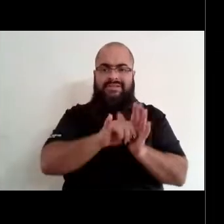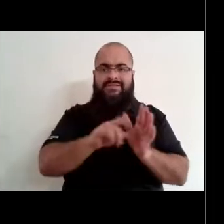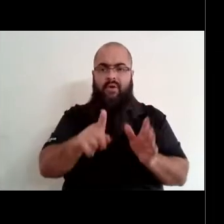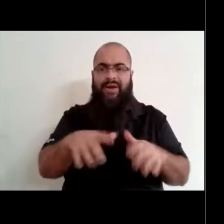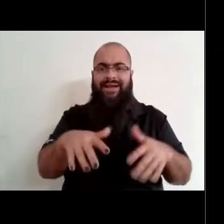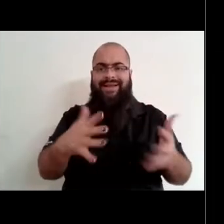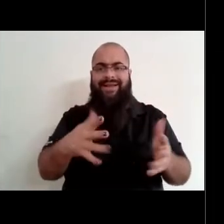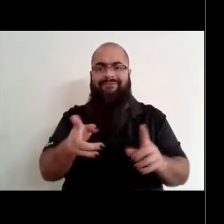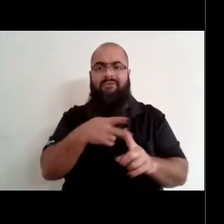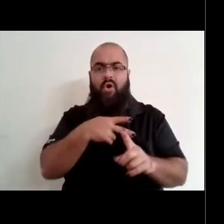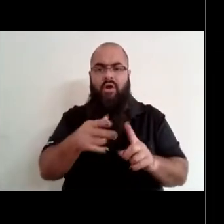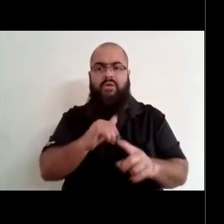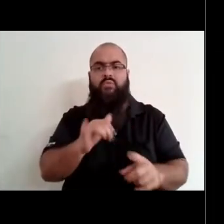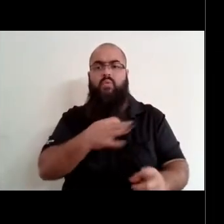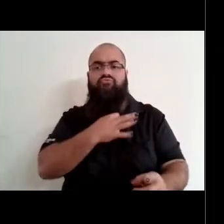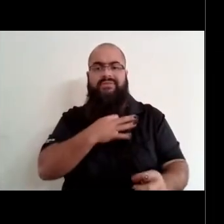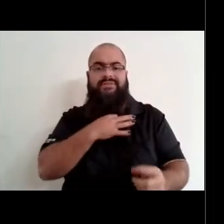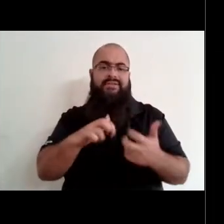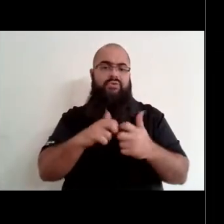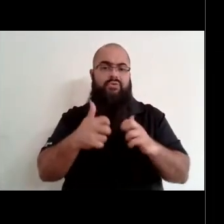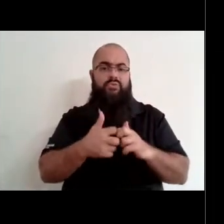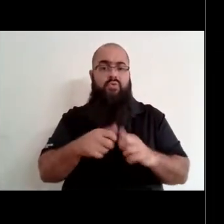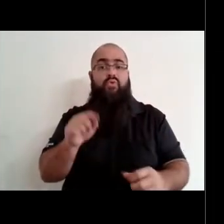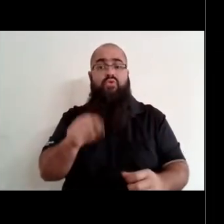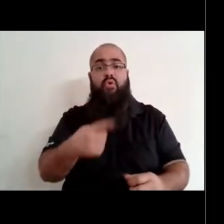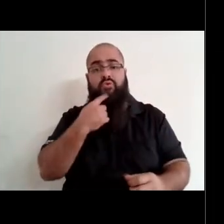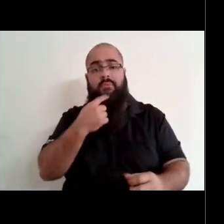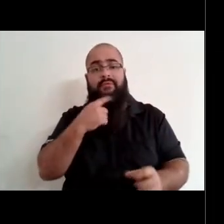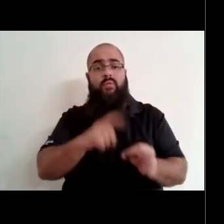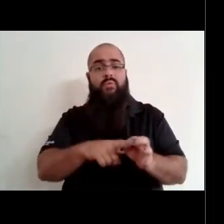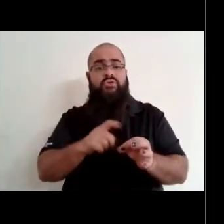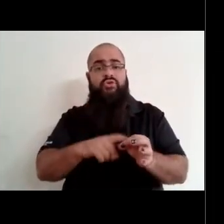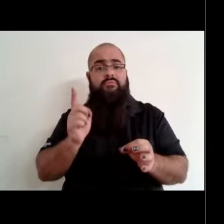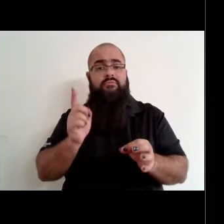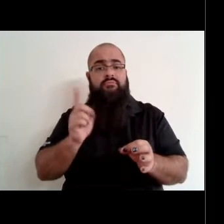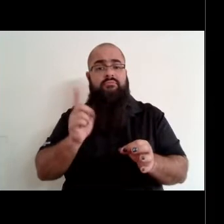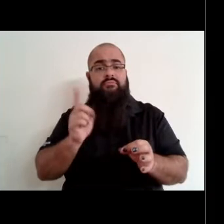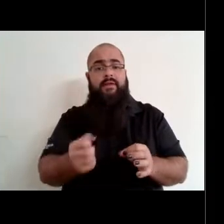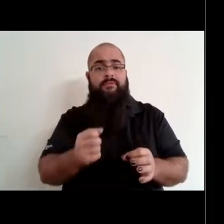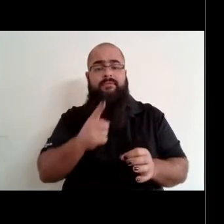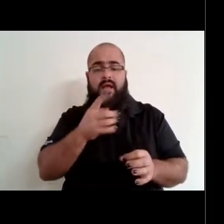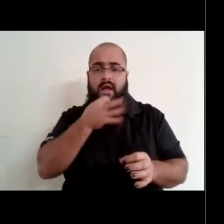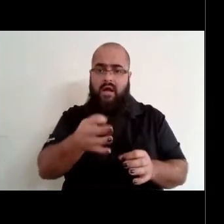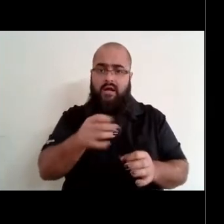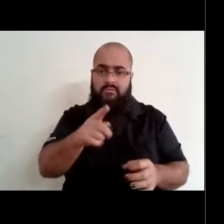They engage in suicide preach prevention crisis support and they provide Legal Aid support.